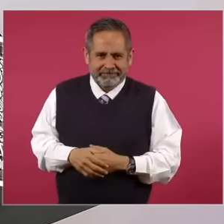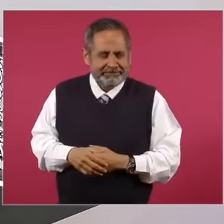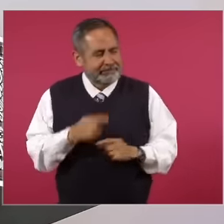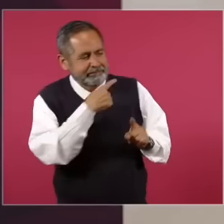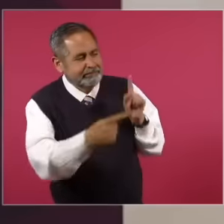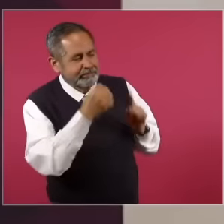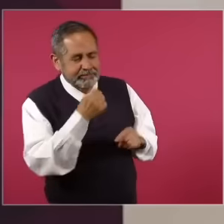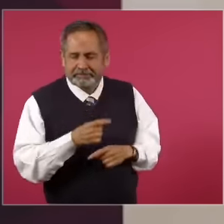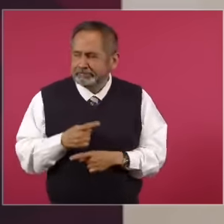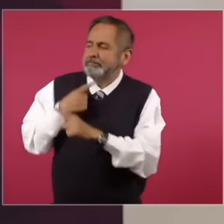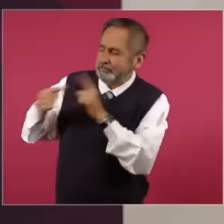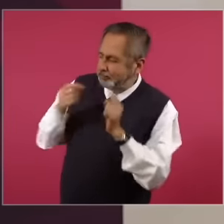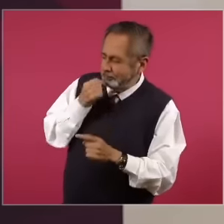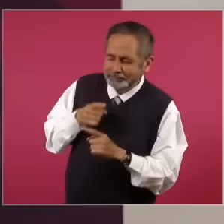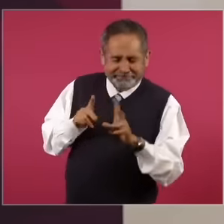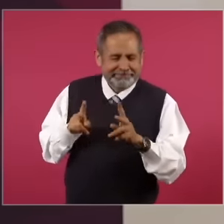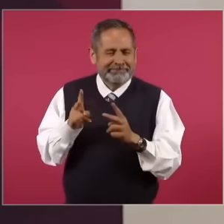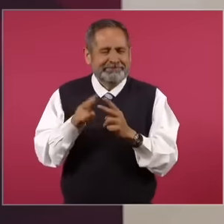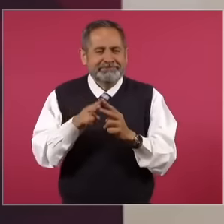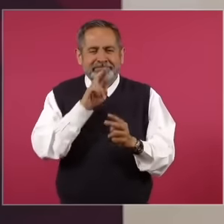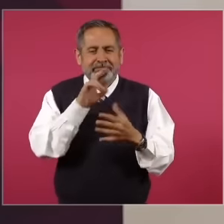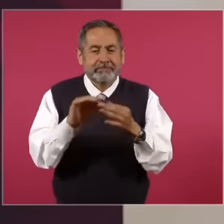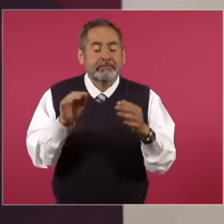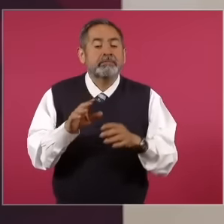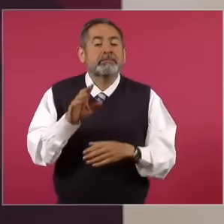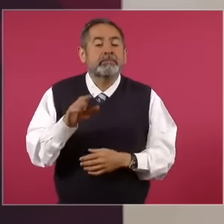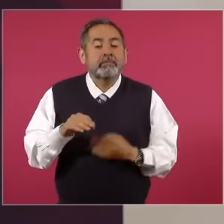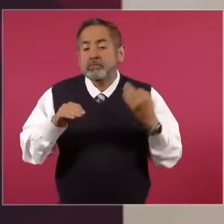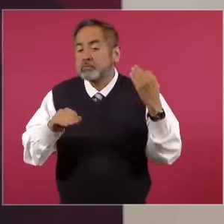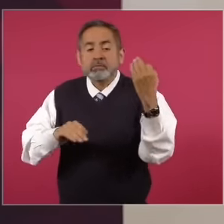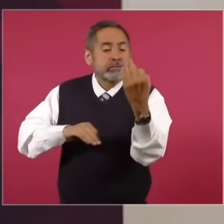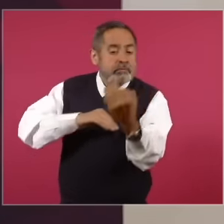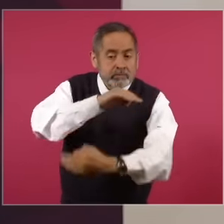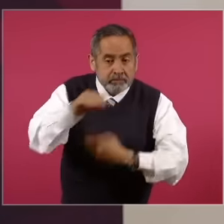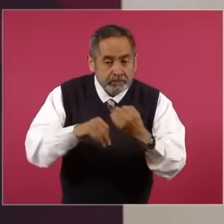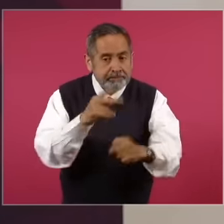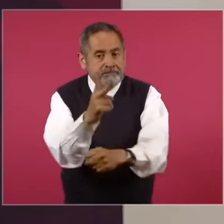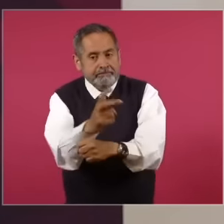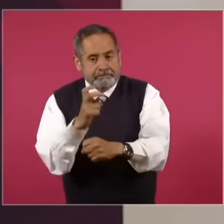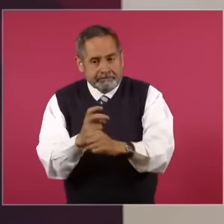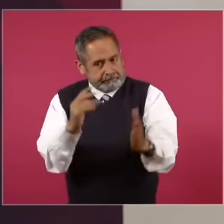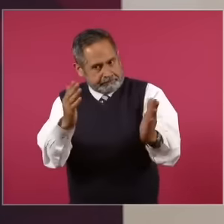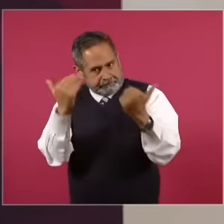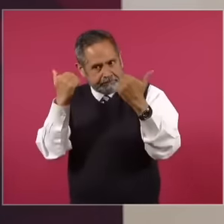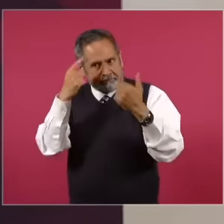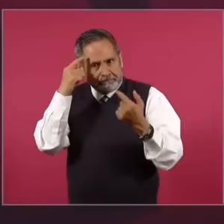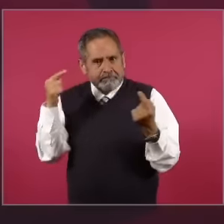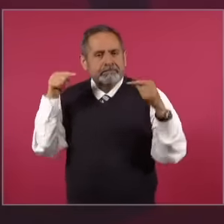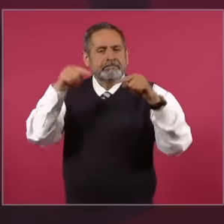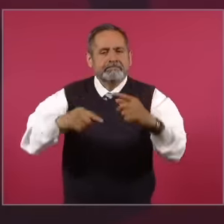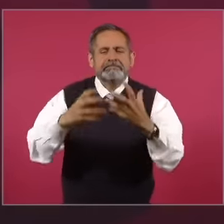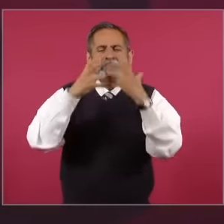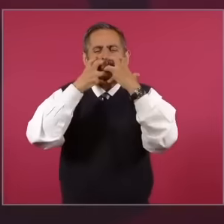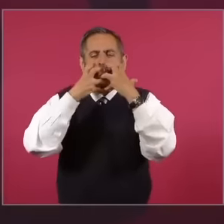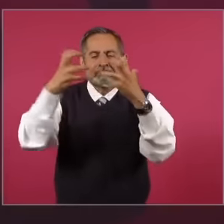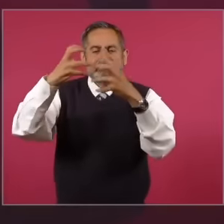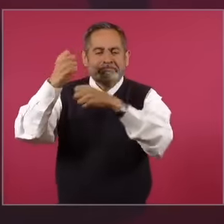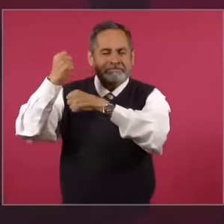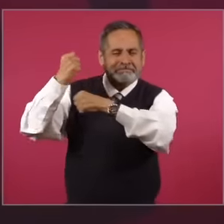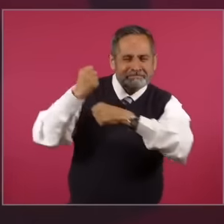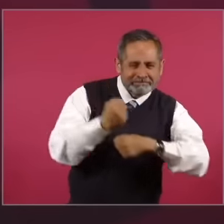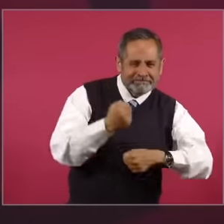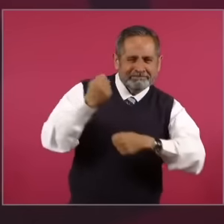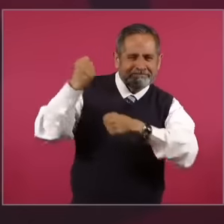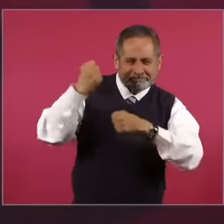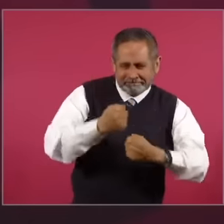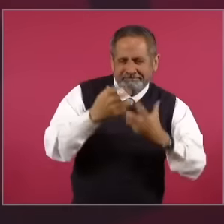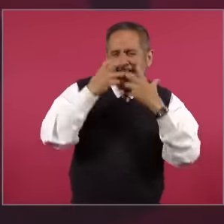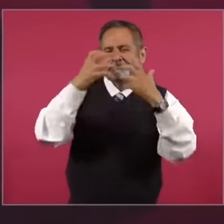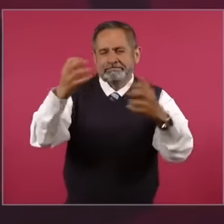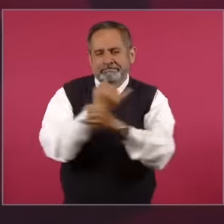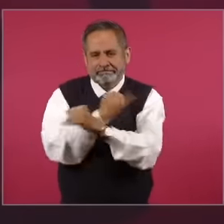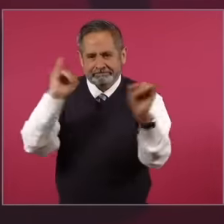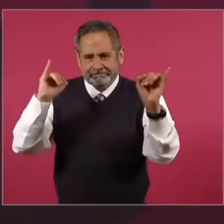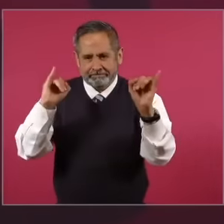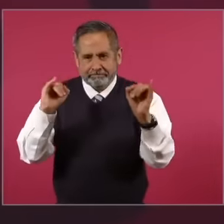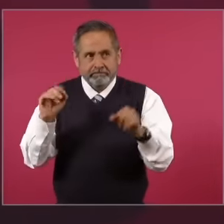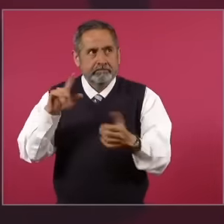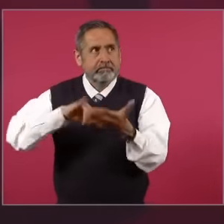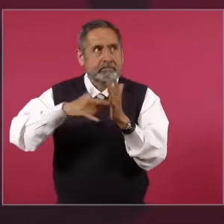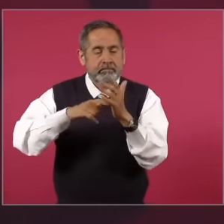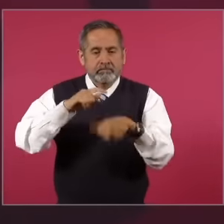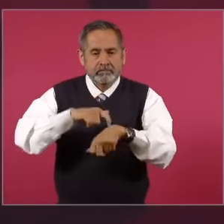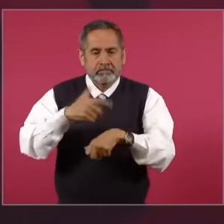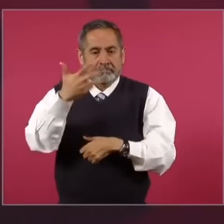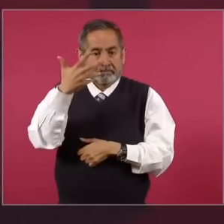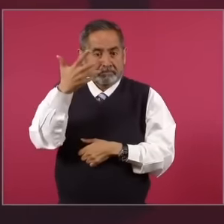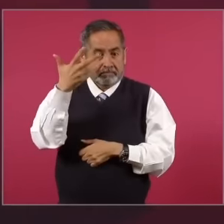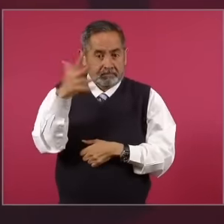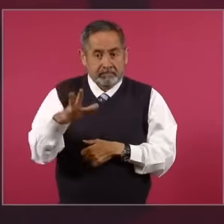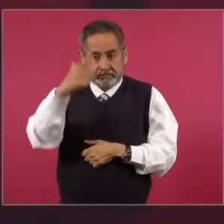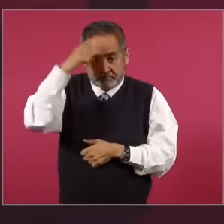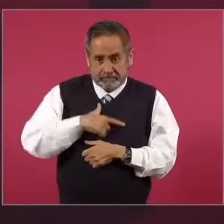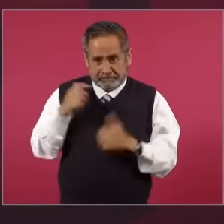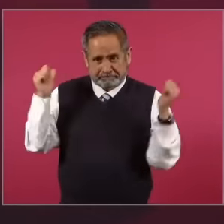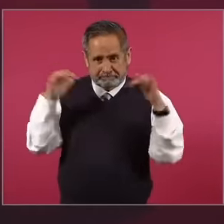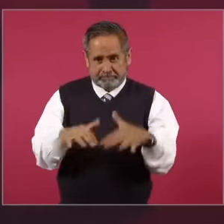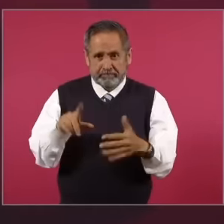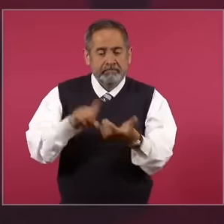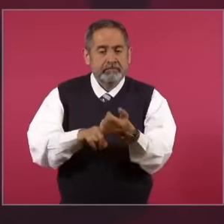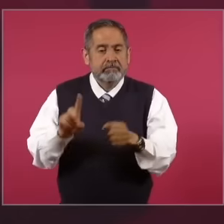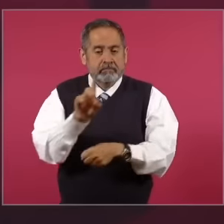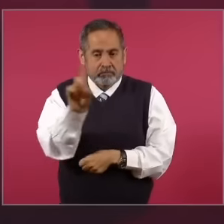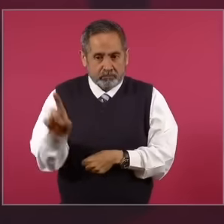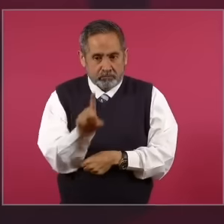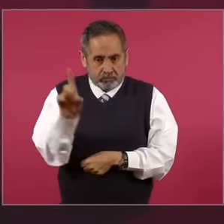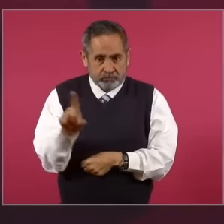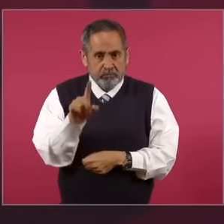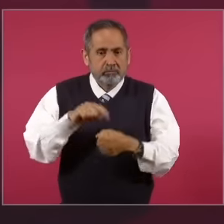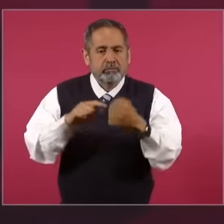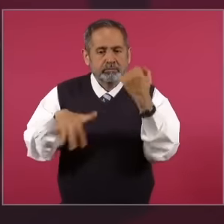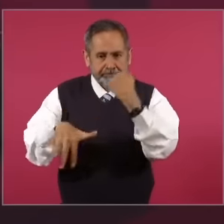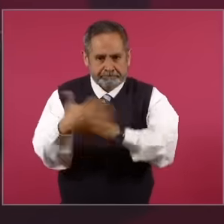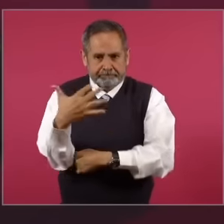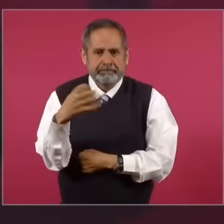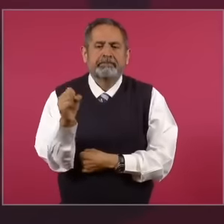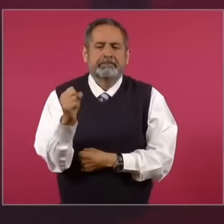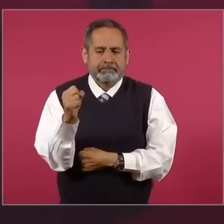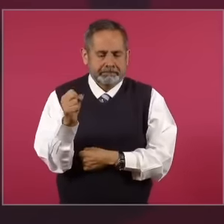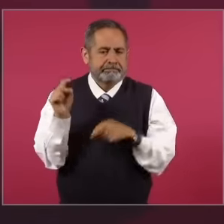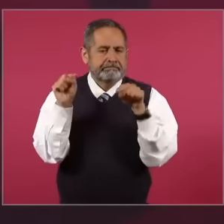, half, everyone is invited to shout from 10 pm on Sunday, September 15,